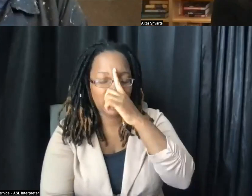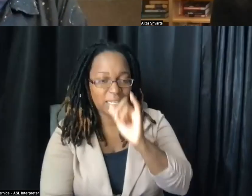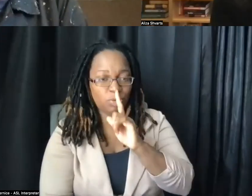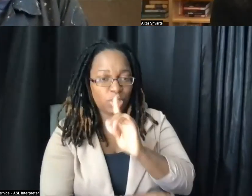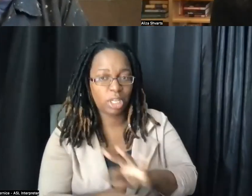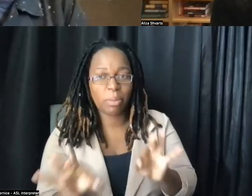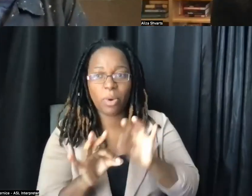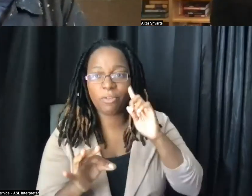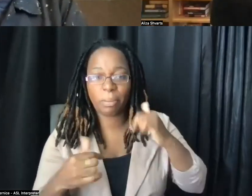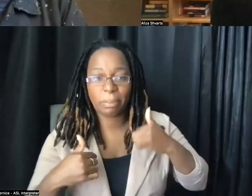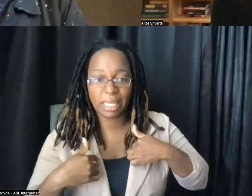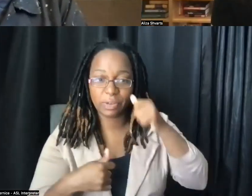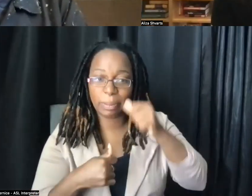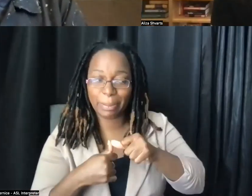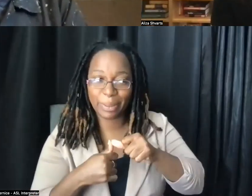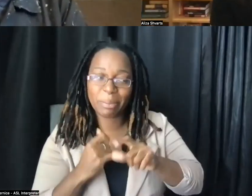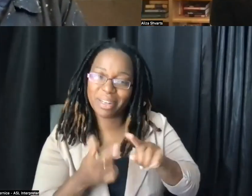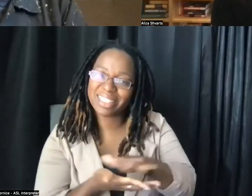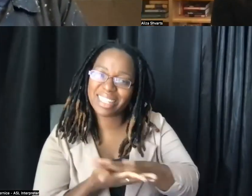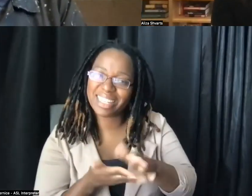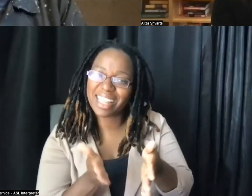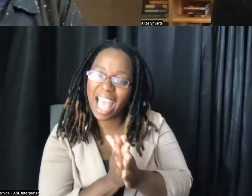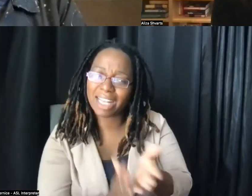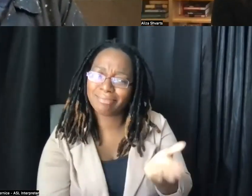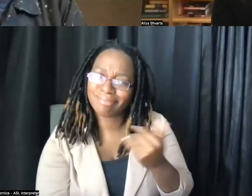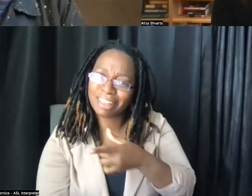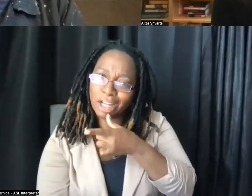person does not want lunch with me? To get your email, I